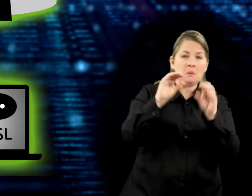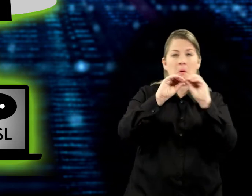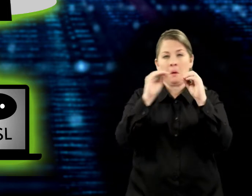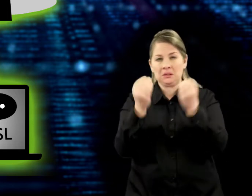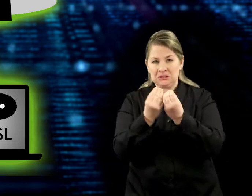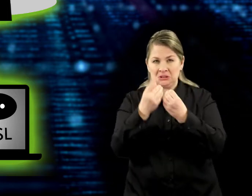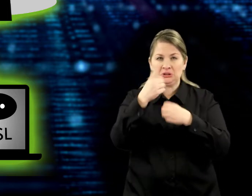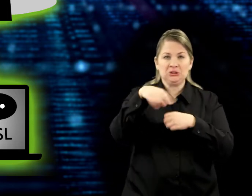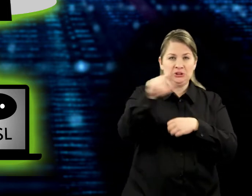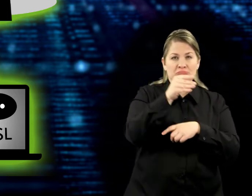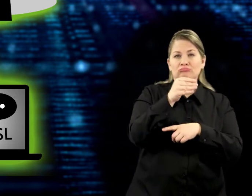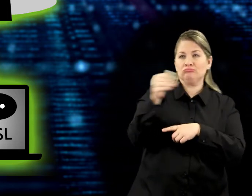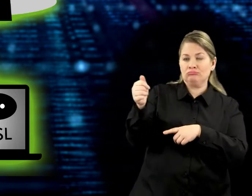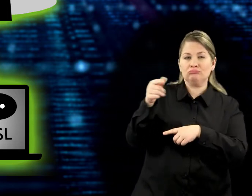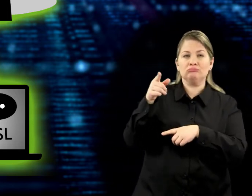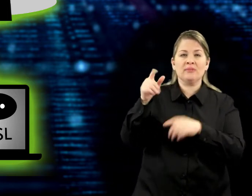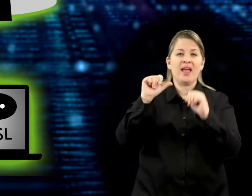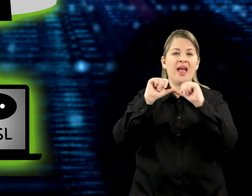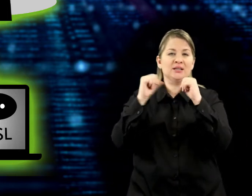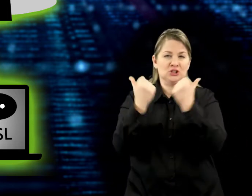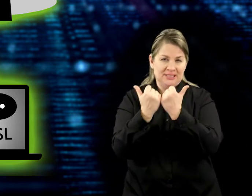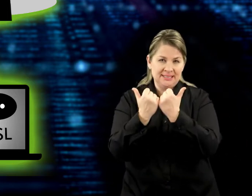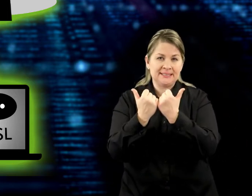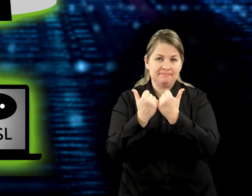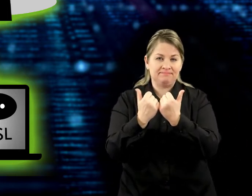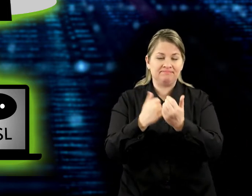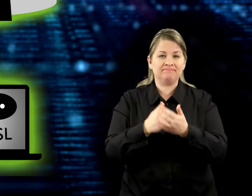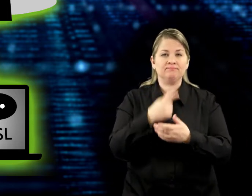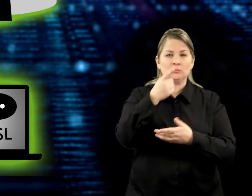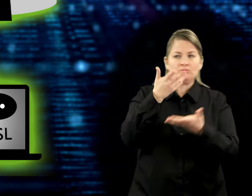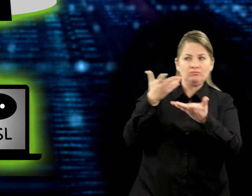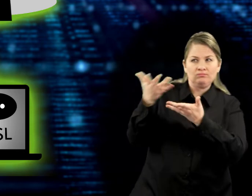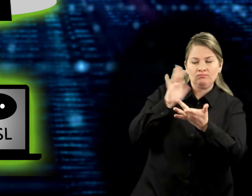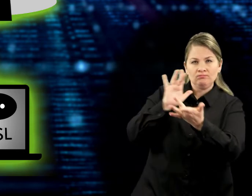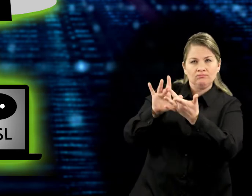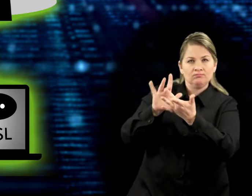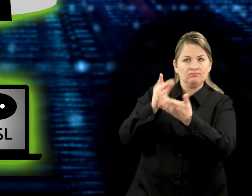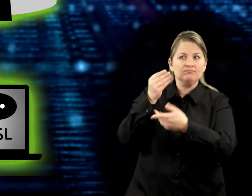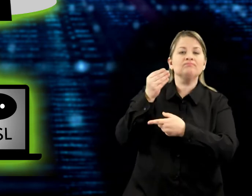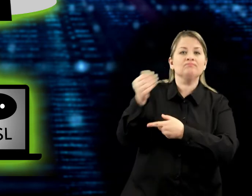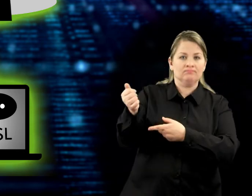In most cases, the business entity or organization requests and pays for the service